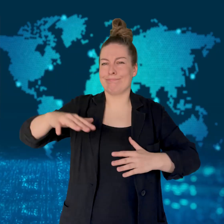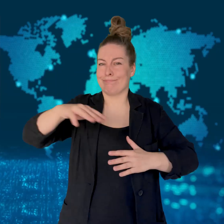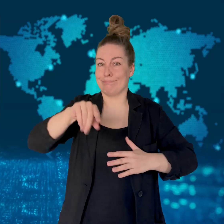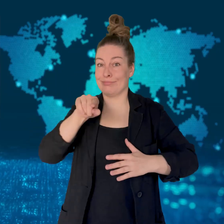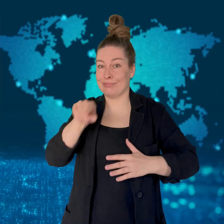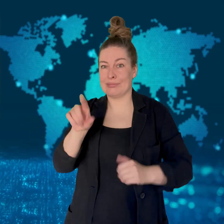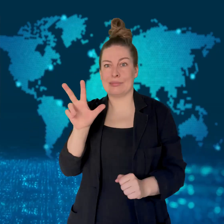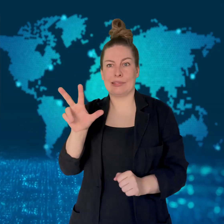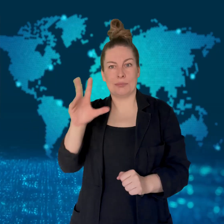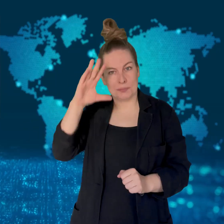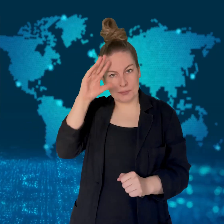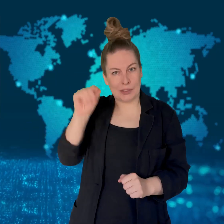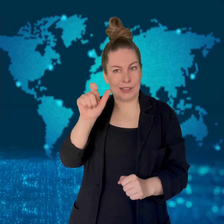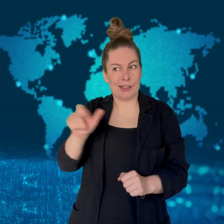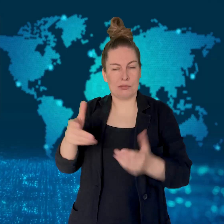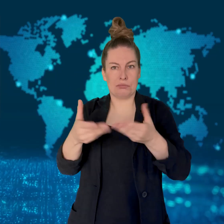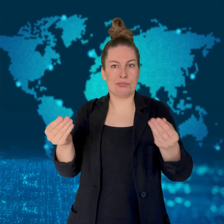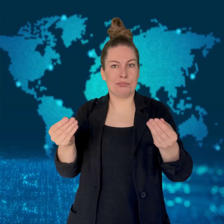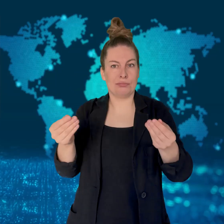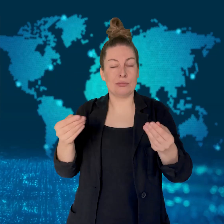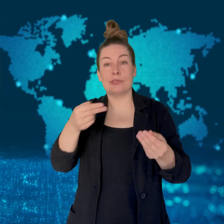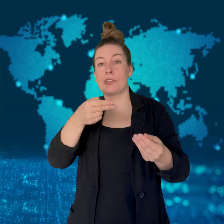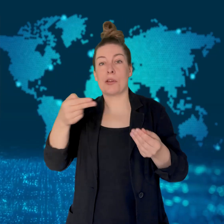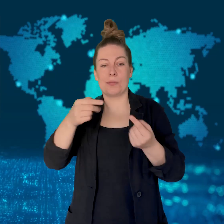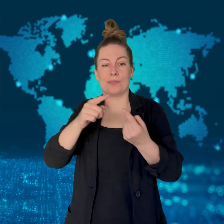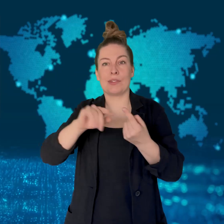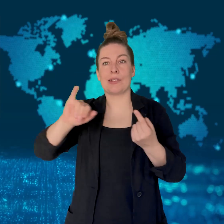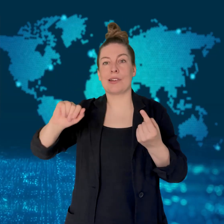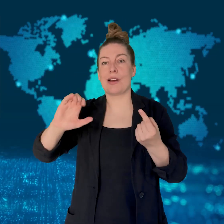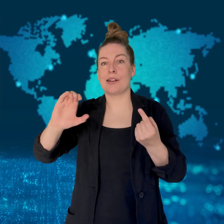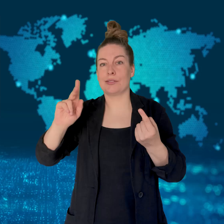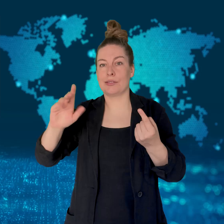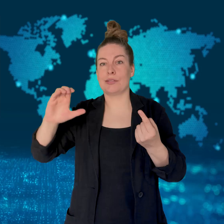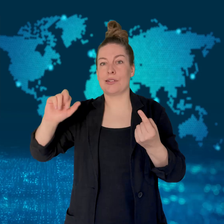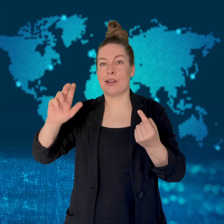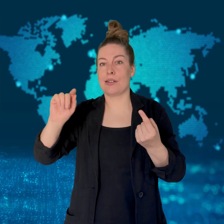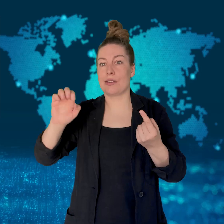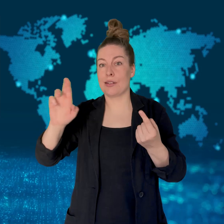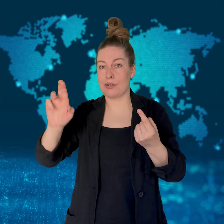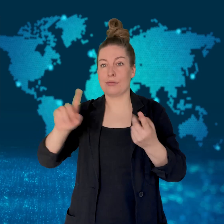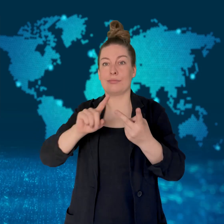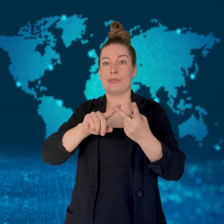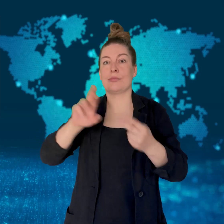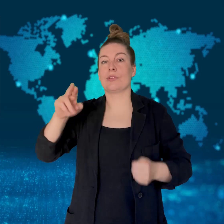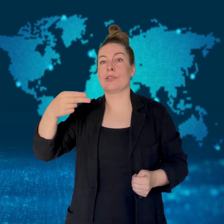Jack Carter Rhoad, and two Australian brothers, Callum